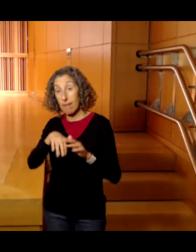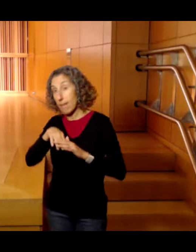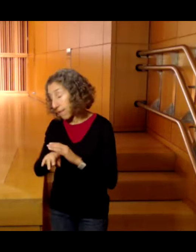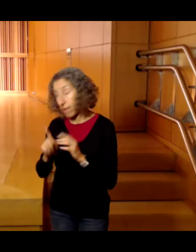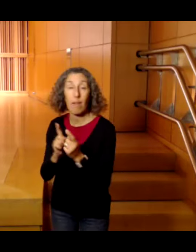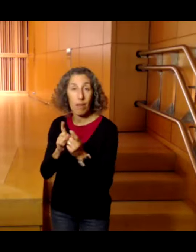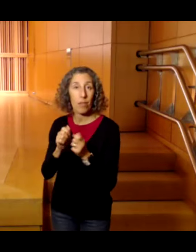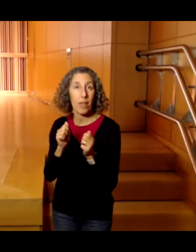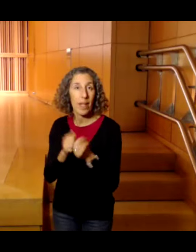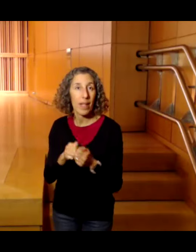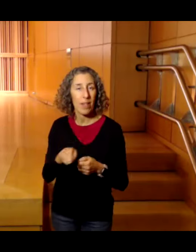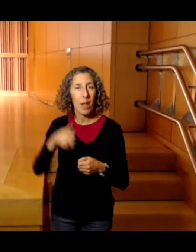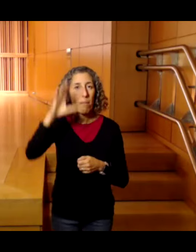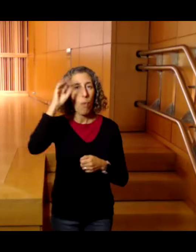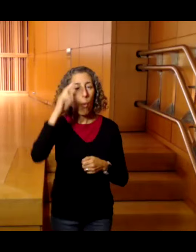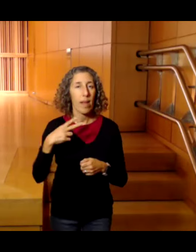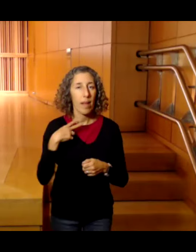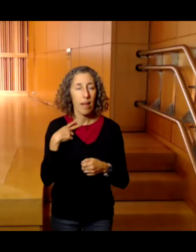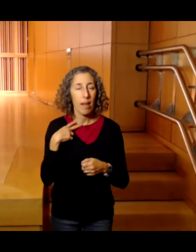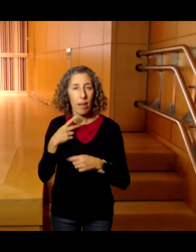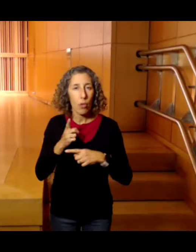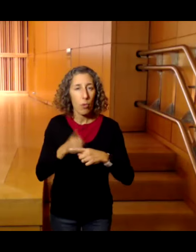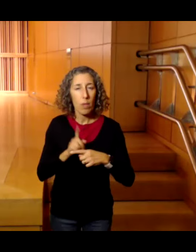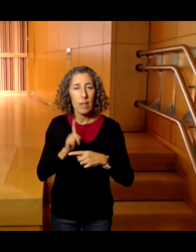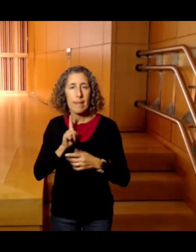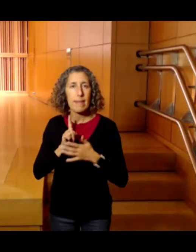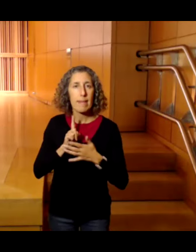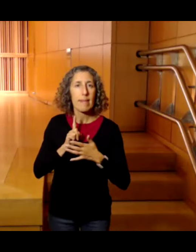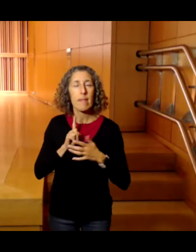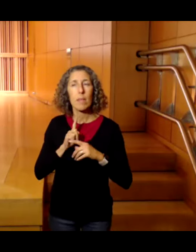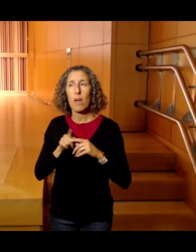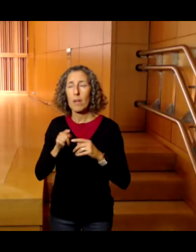The board remained cornered and silent, caught in the magic of obscurity.